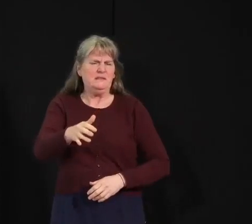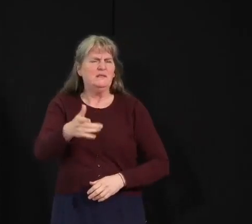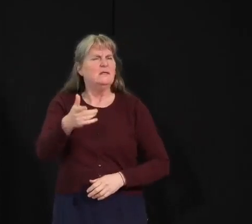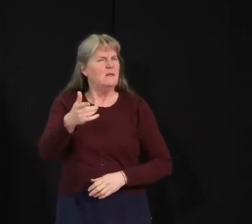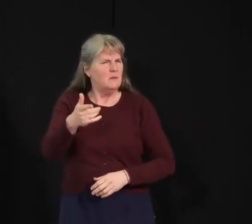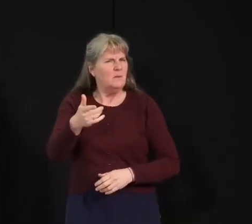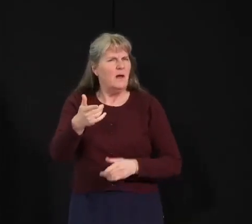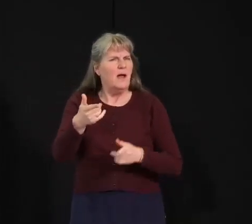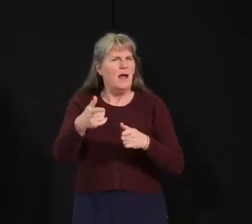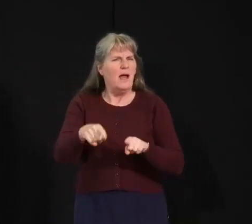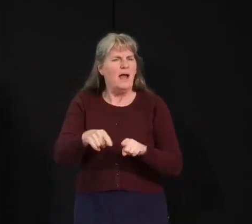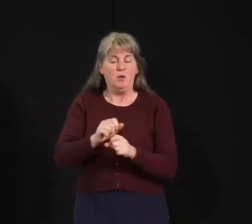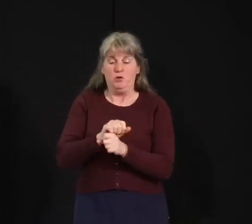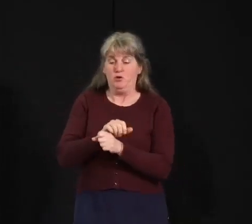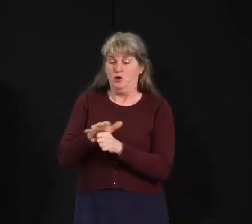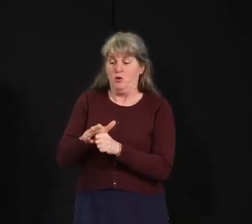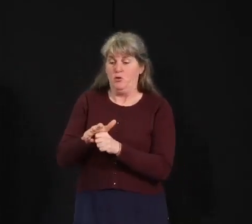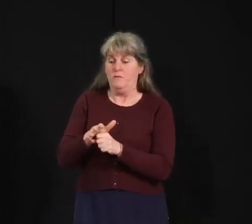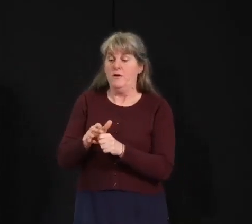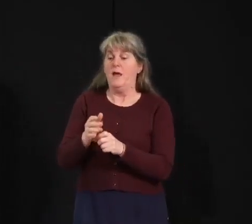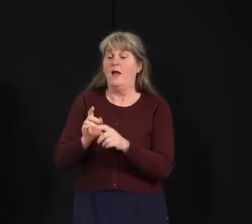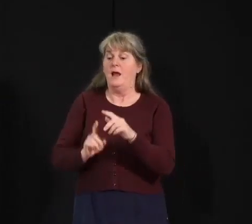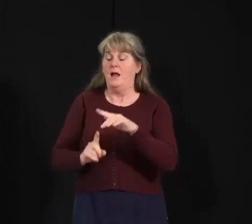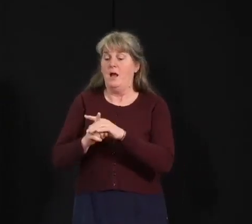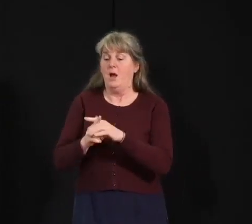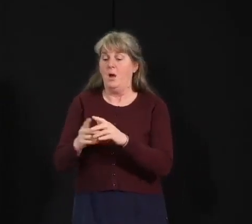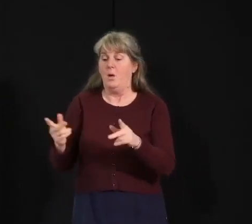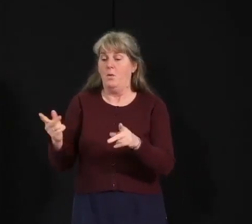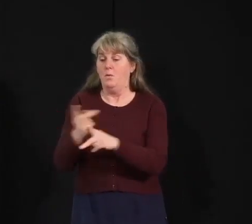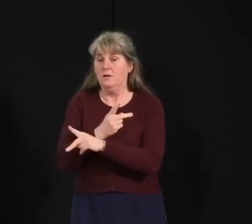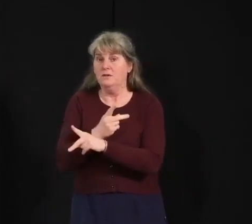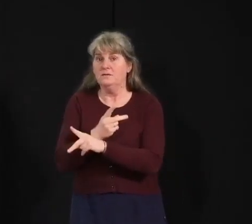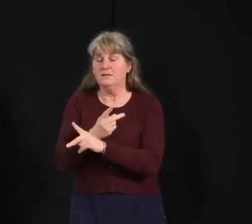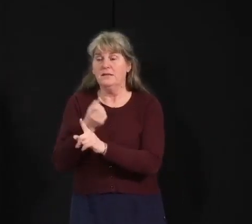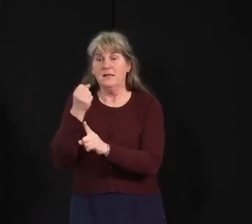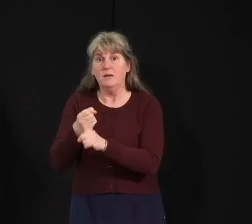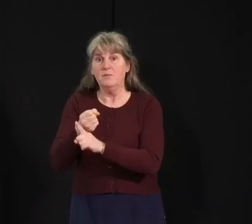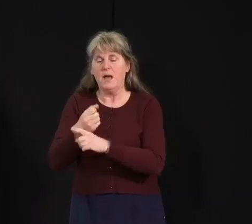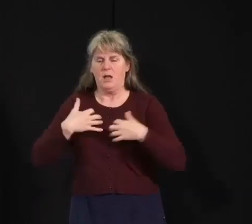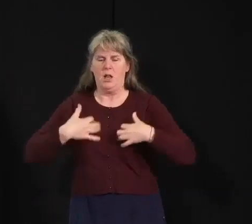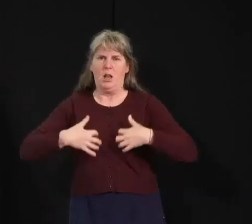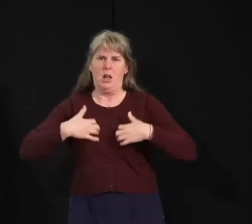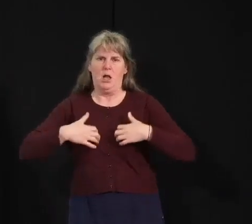vape. Although the evidence is still early on, there is good reason to suspect that smoking and